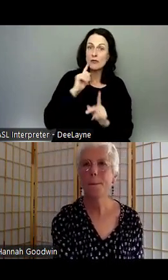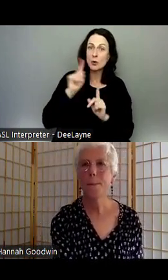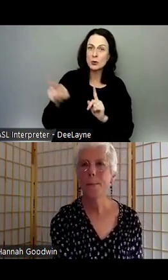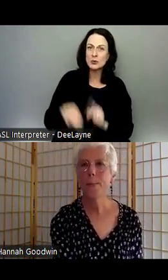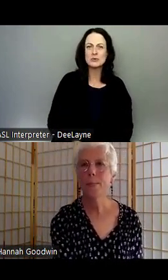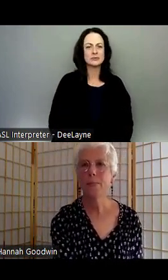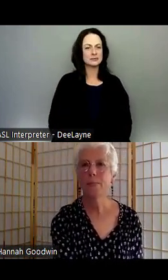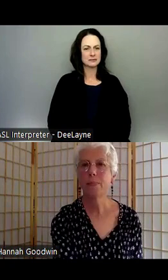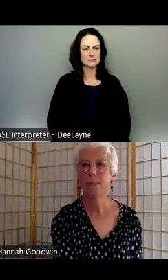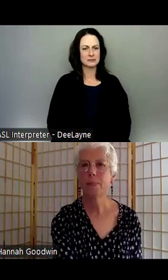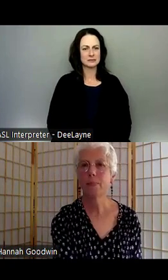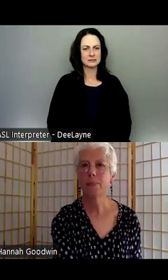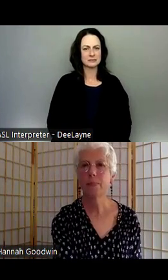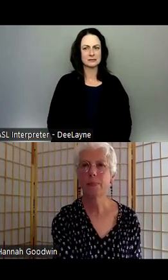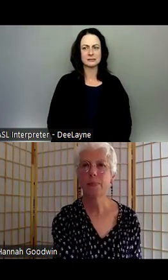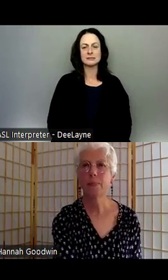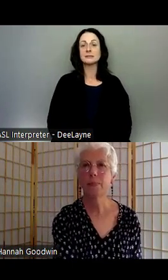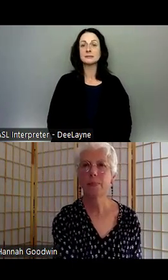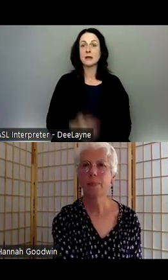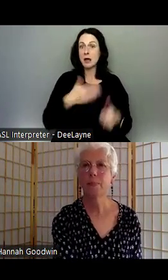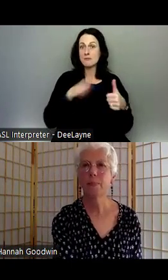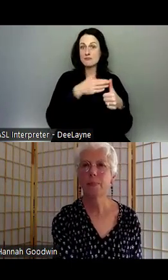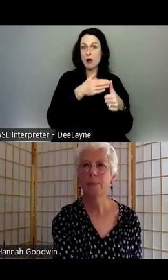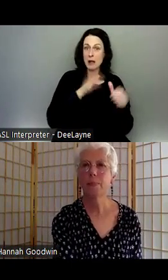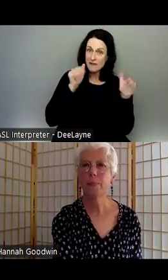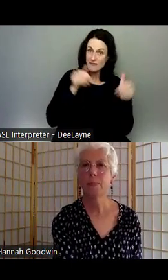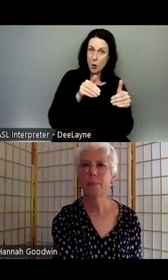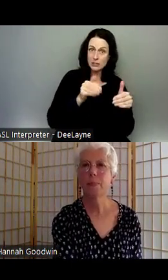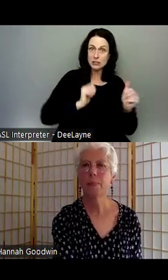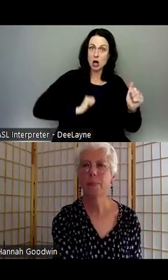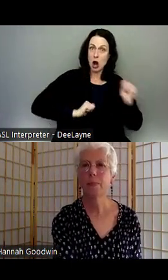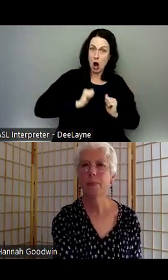The question is, is the primary focus on arts and performing venues?